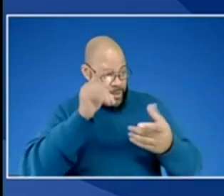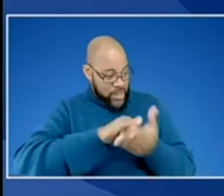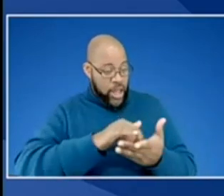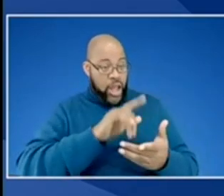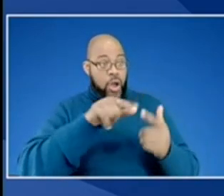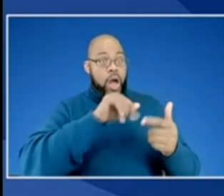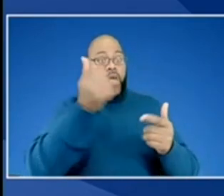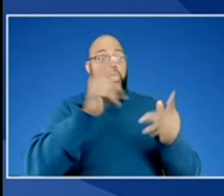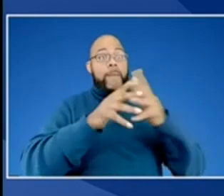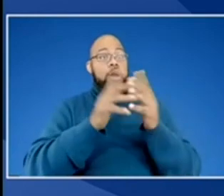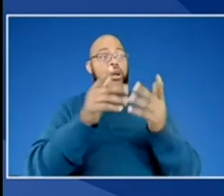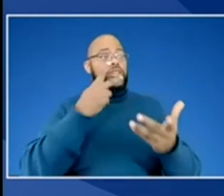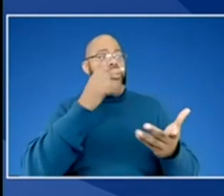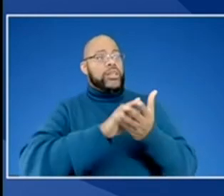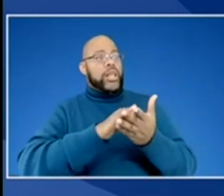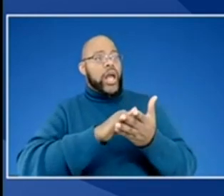Court's decision to overturn debt relief.